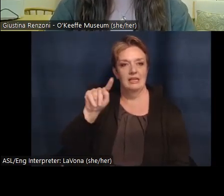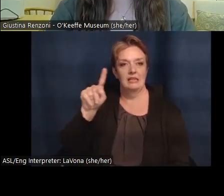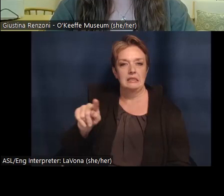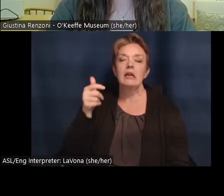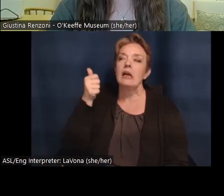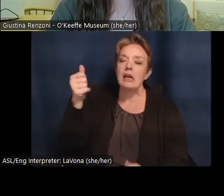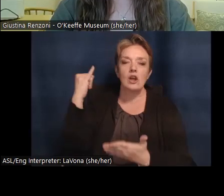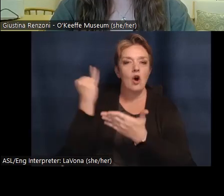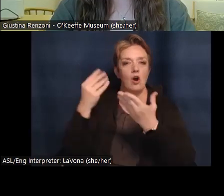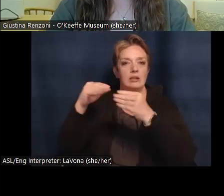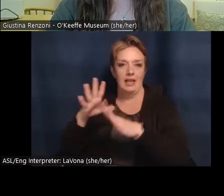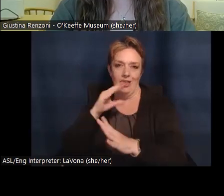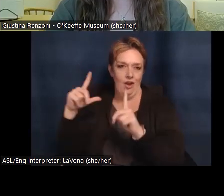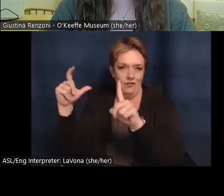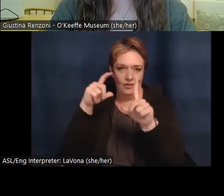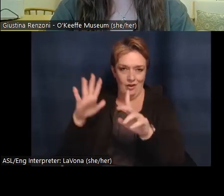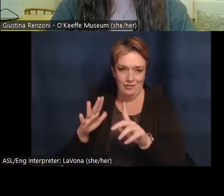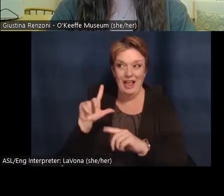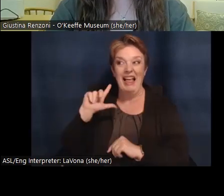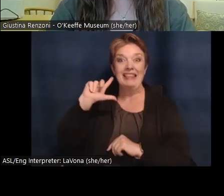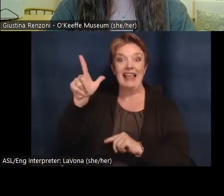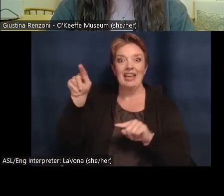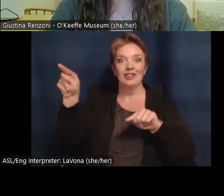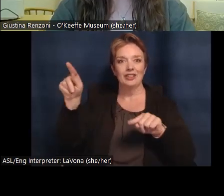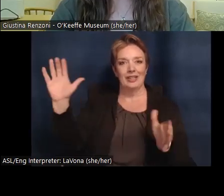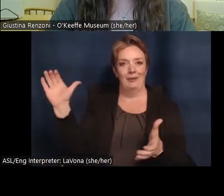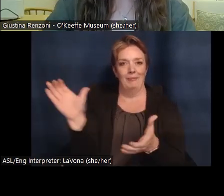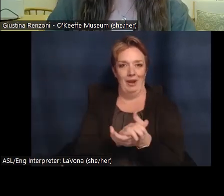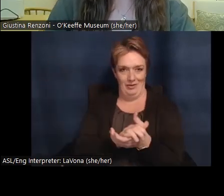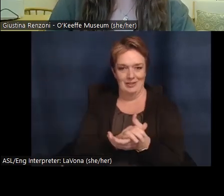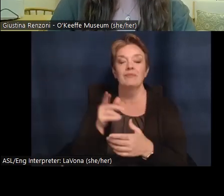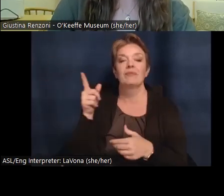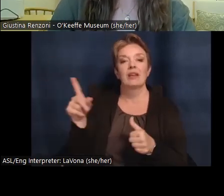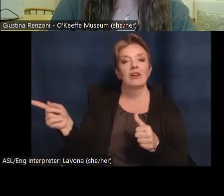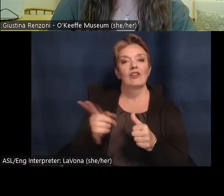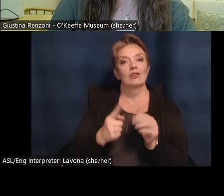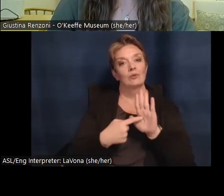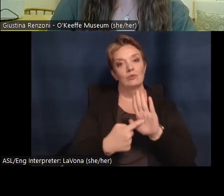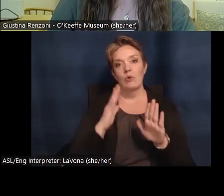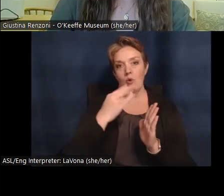He became the first to exhibit her work in 1916 in New York City.